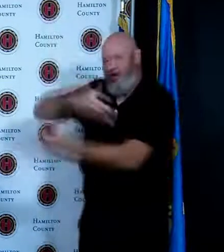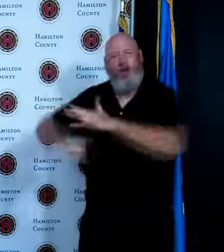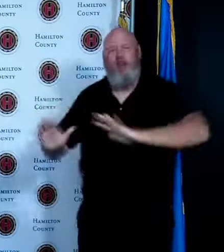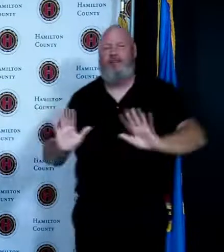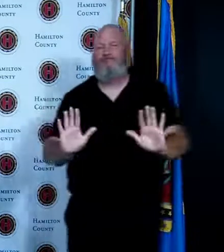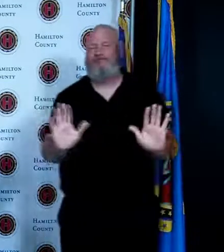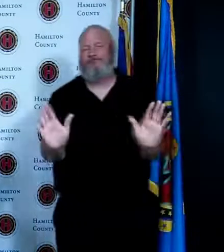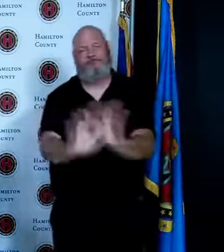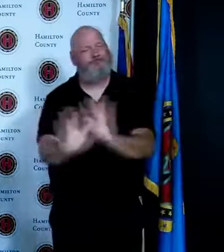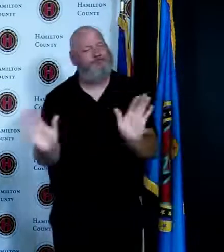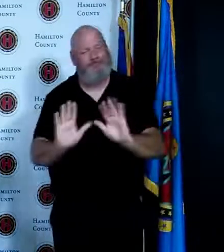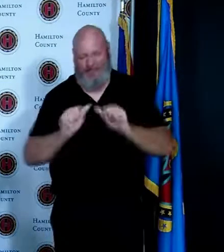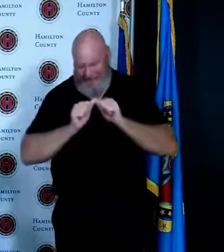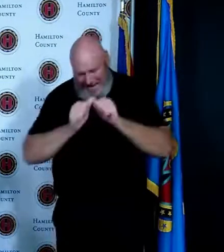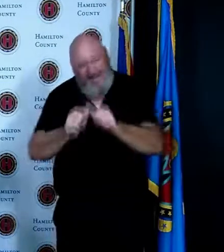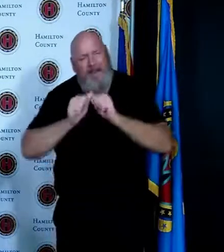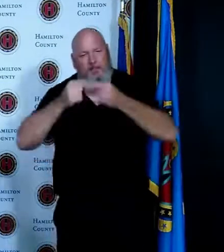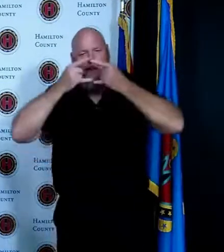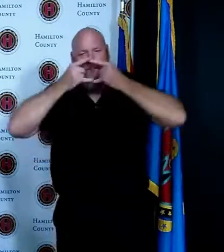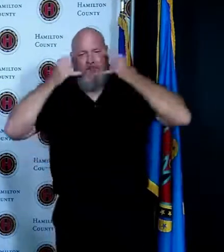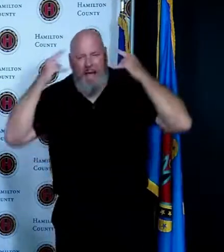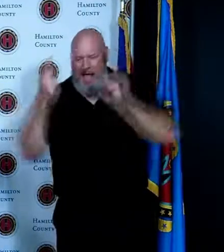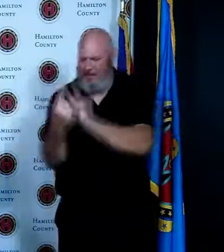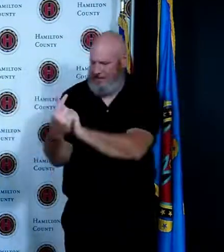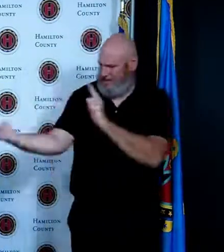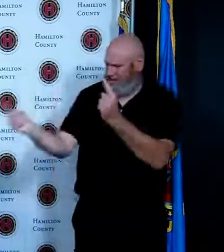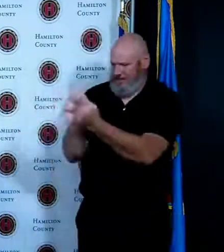complaint driven process here in Hamilton County and our team will